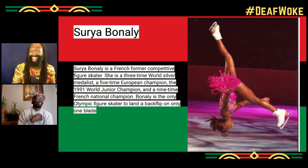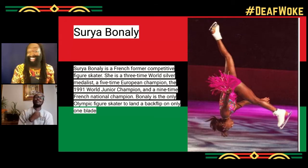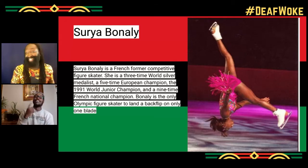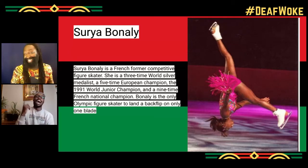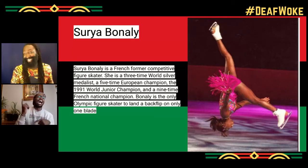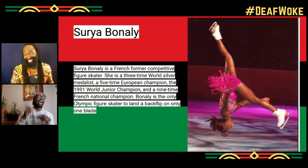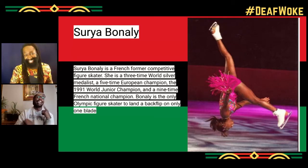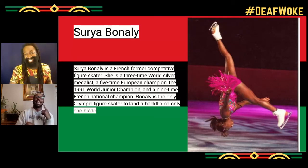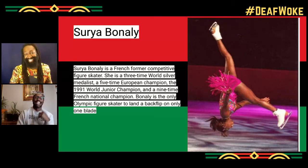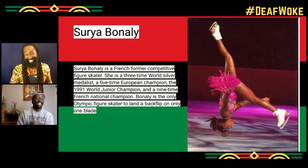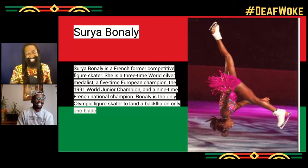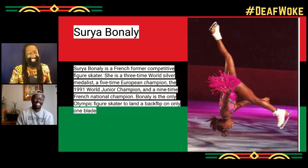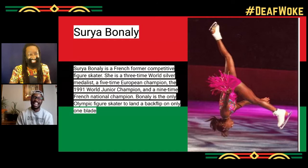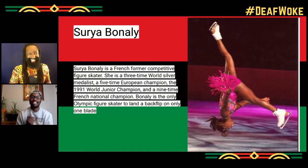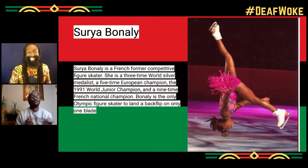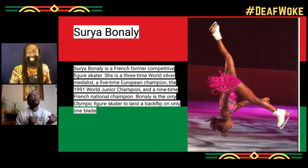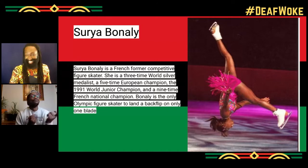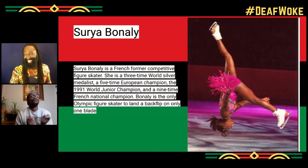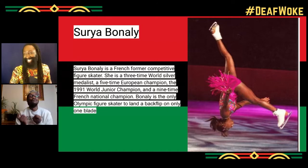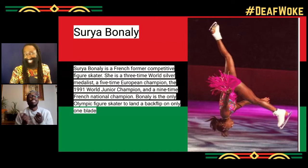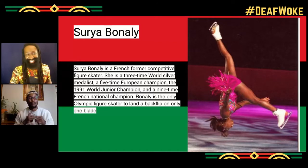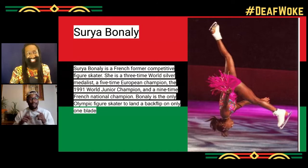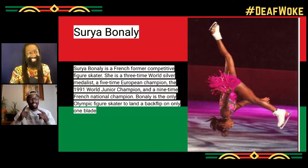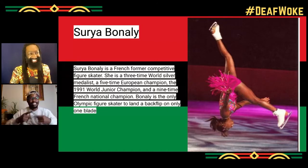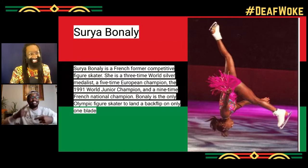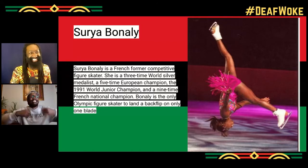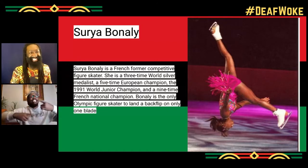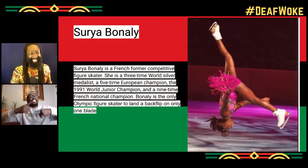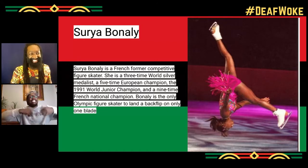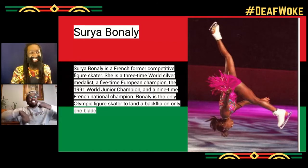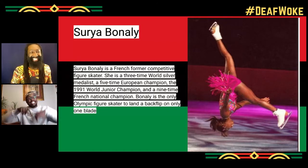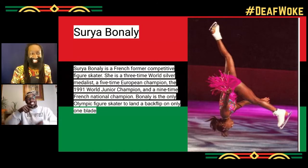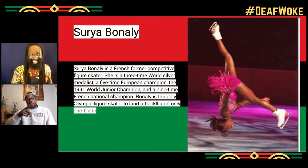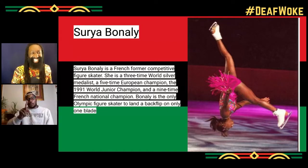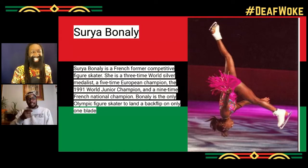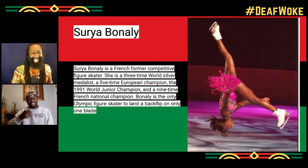Oh that was something, that was impressive. And that was fast, she was flying through the air.